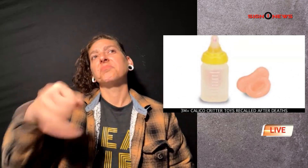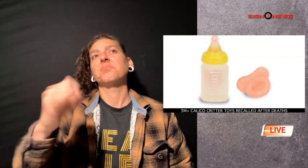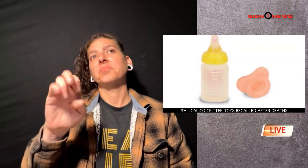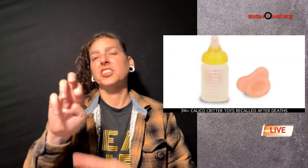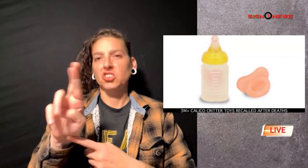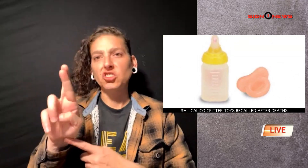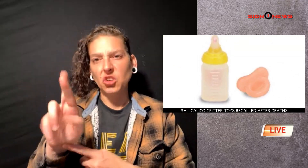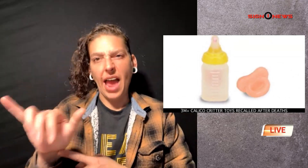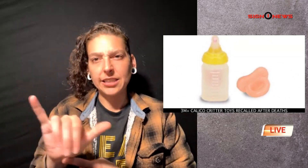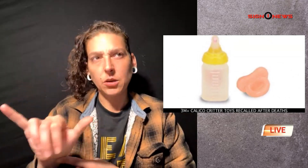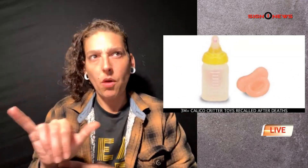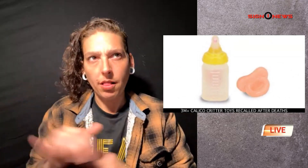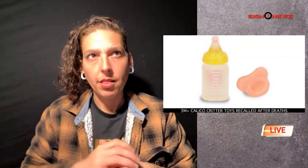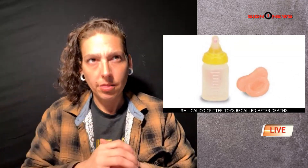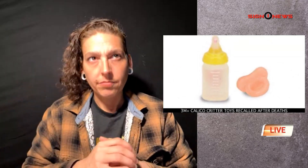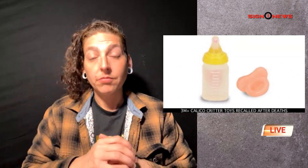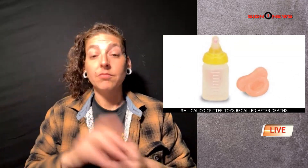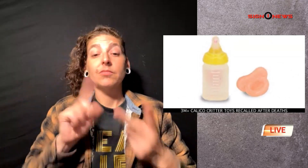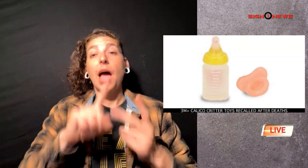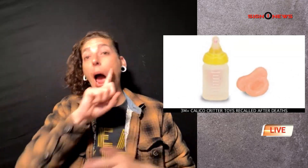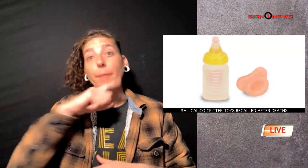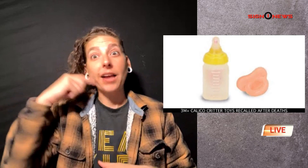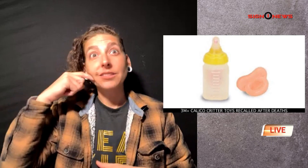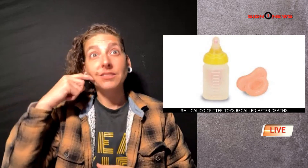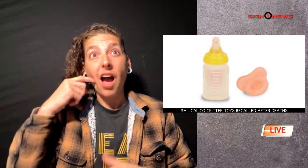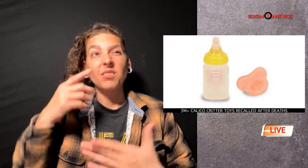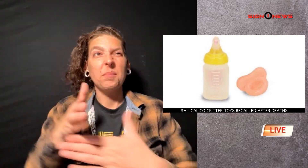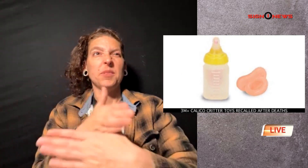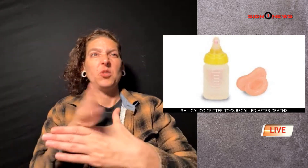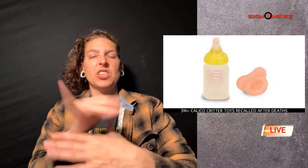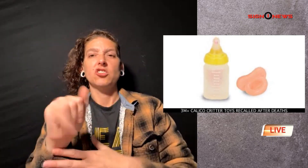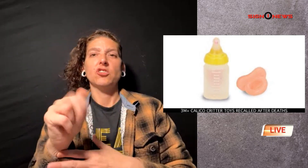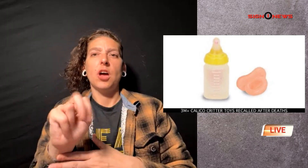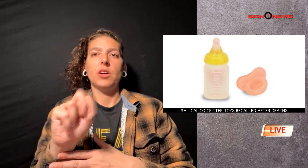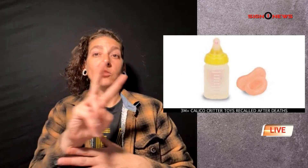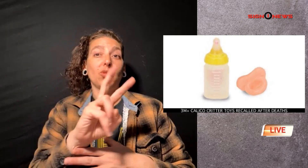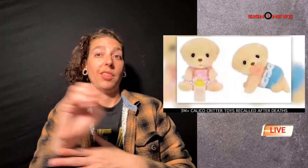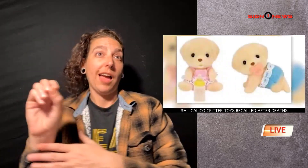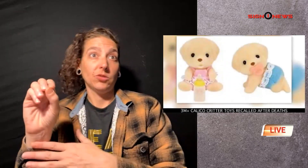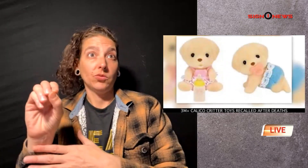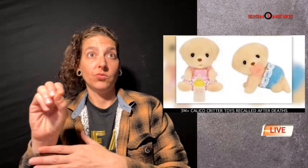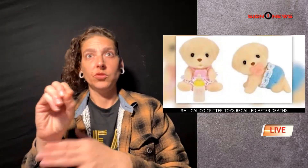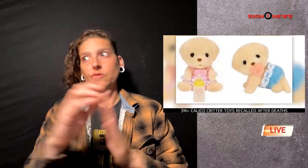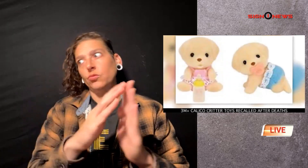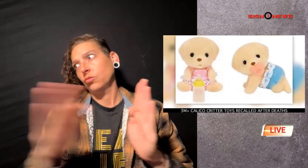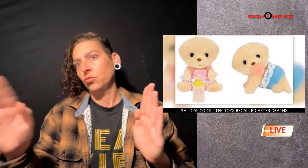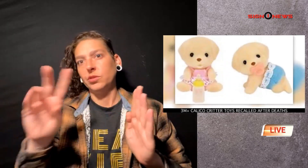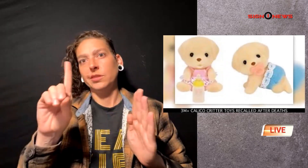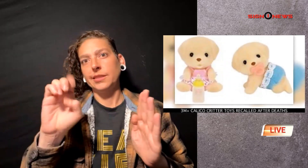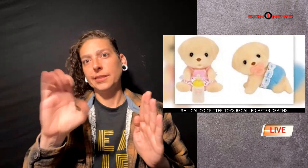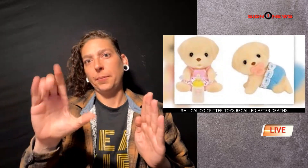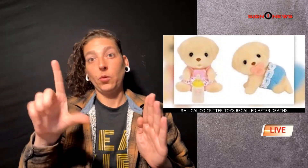Meijer as well as on Amazon between January 2000 and December 2021